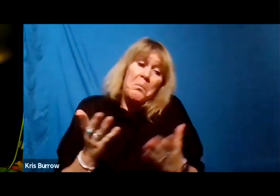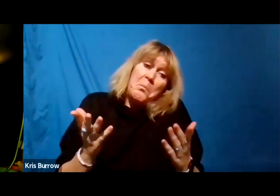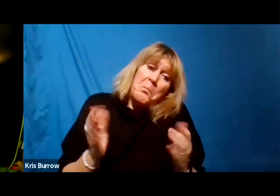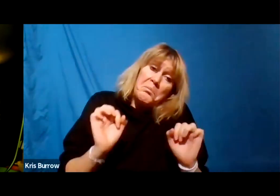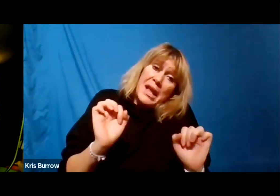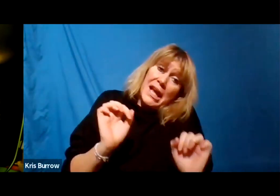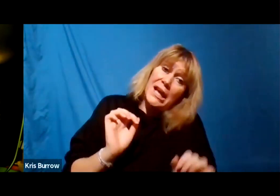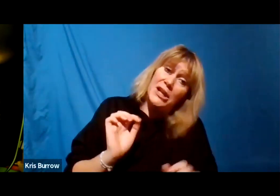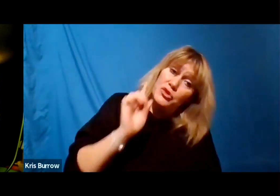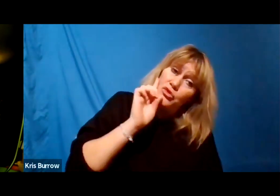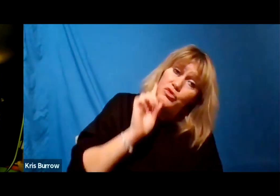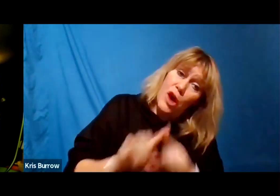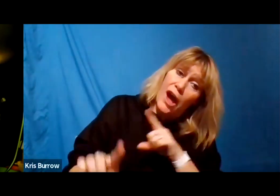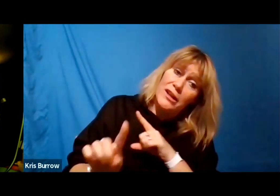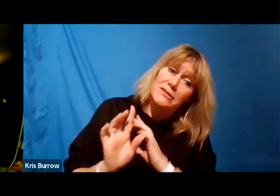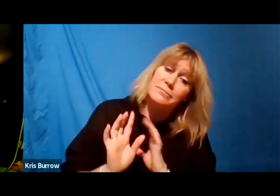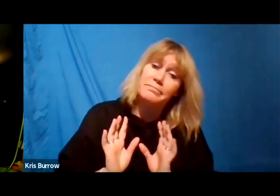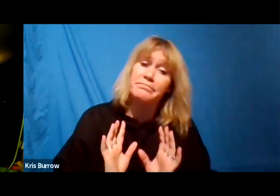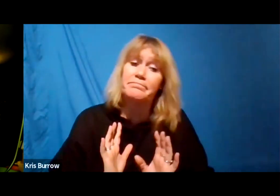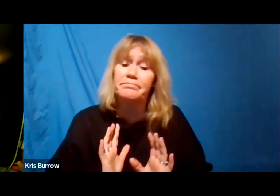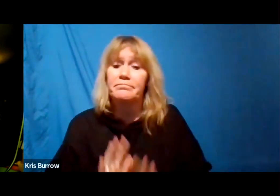still turns red.